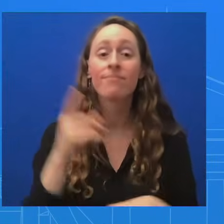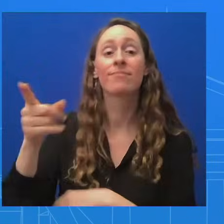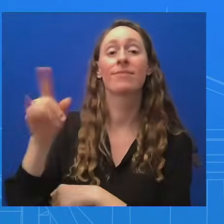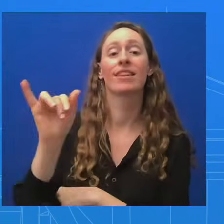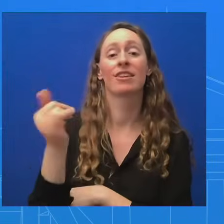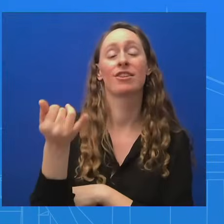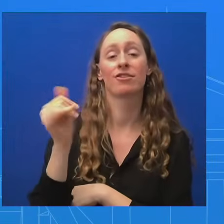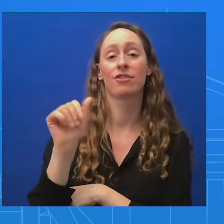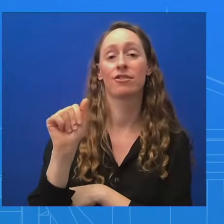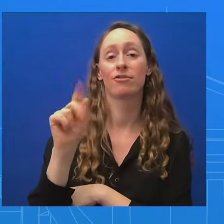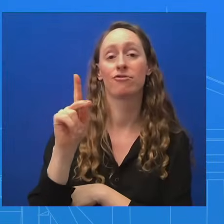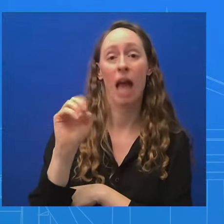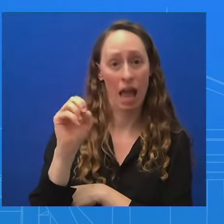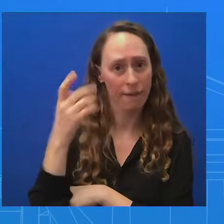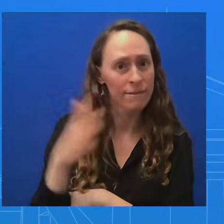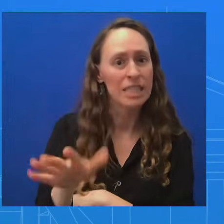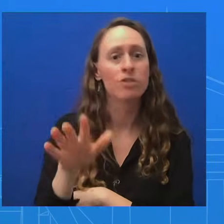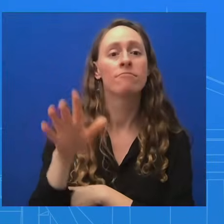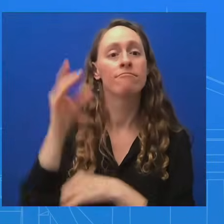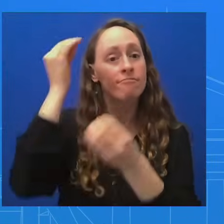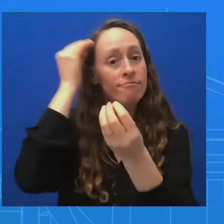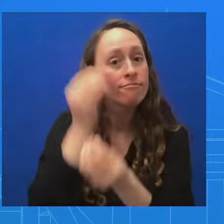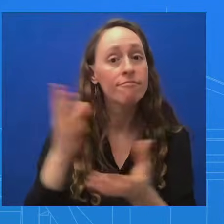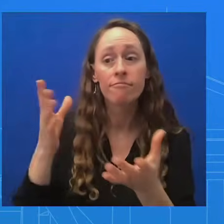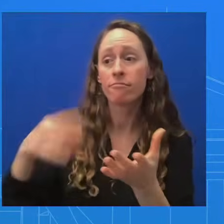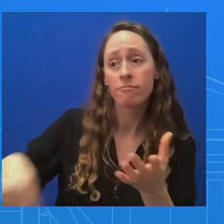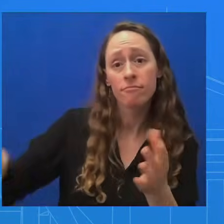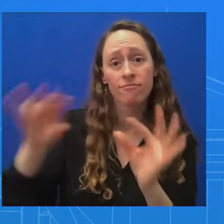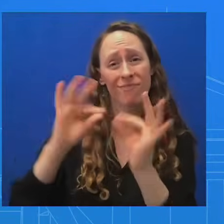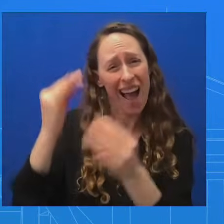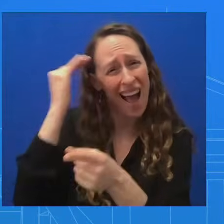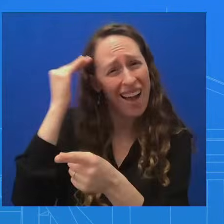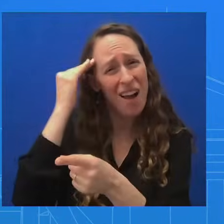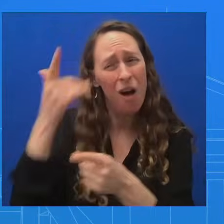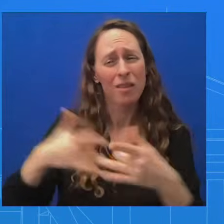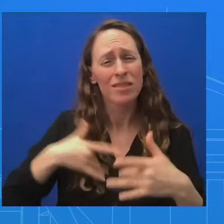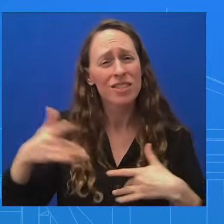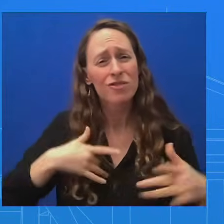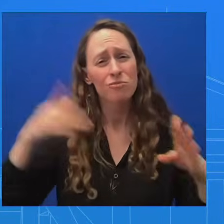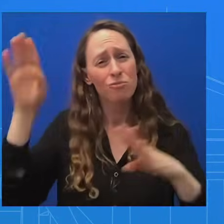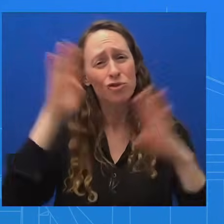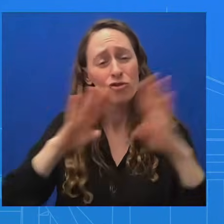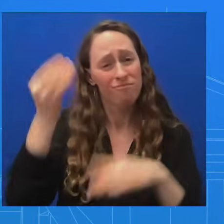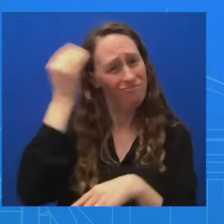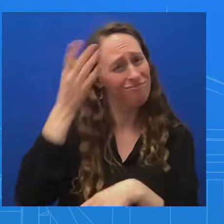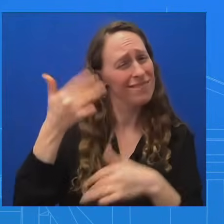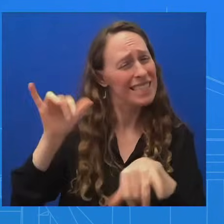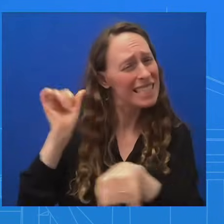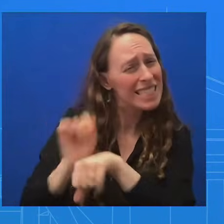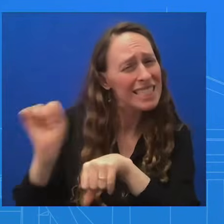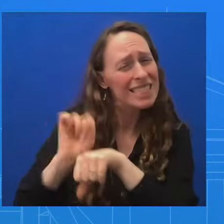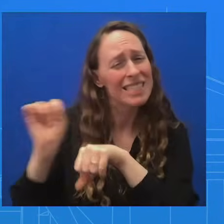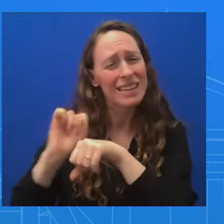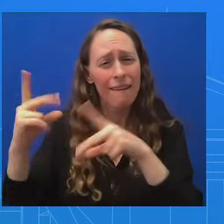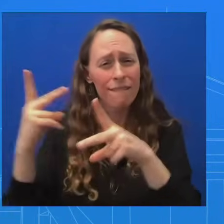about potentially getting another hostage deal in place. I'm not suggesting and you shouldn't take away from this